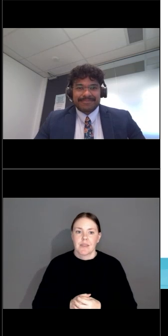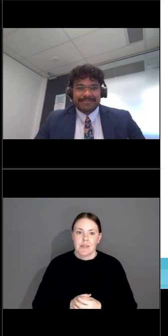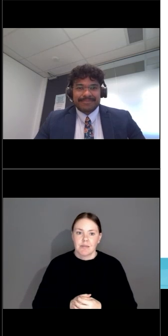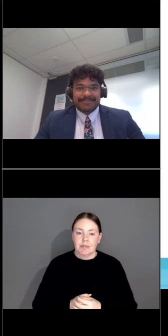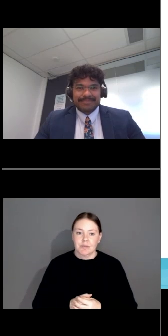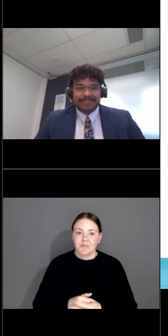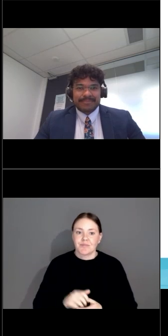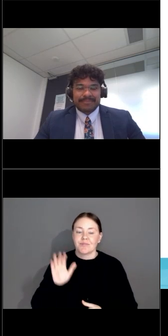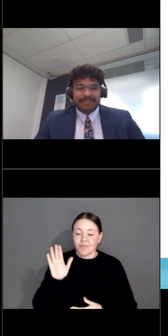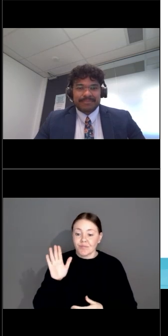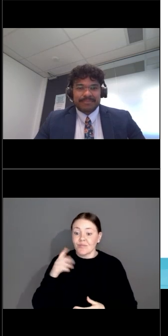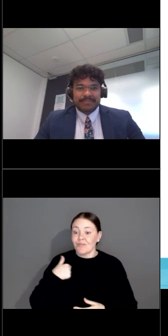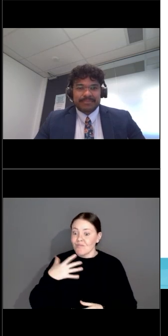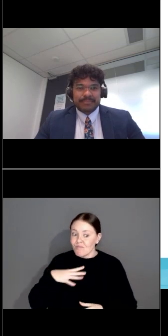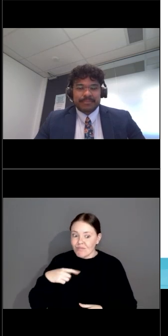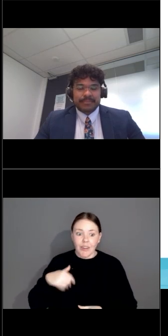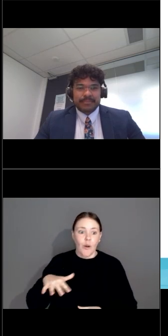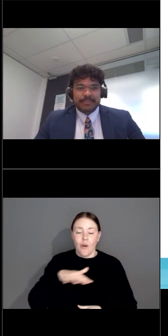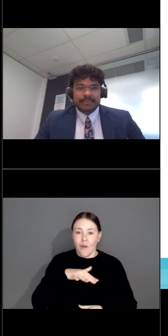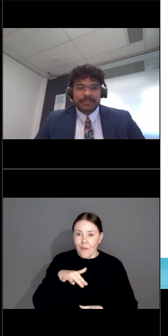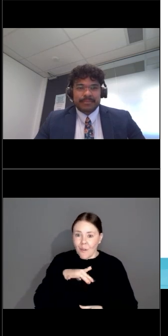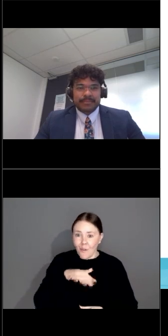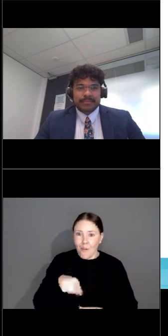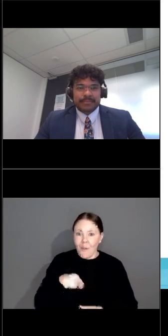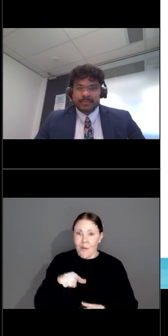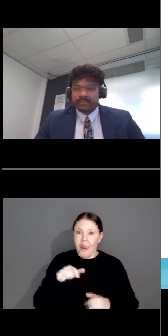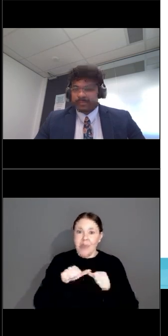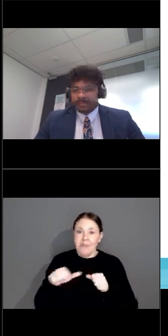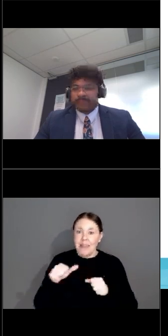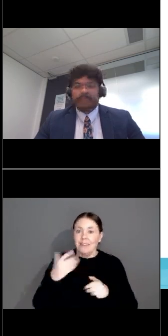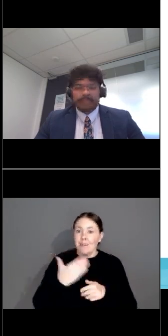because the within the best practice guidelines we're talking about localizing it well I also